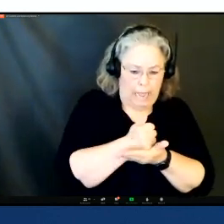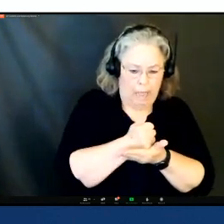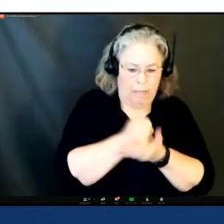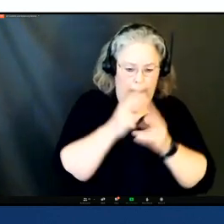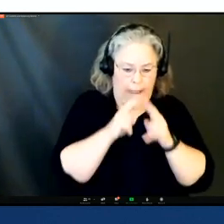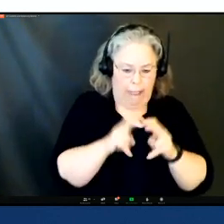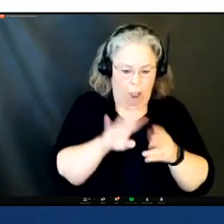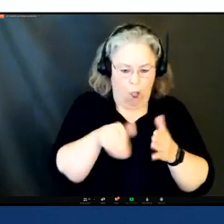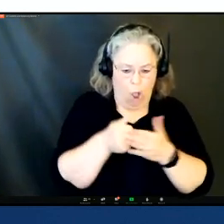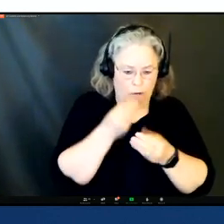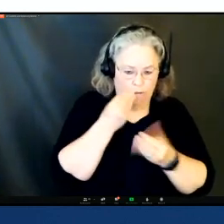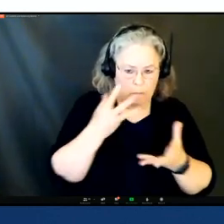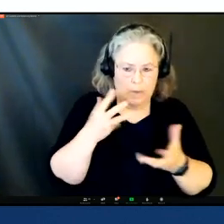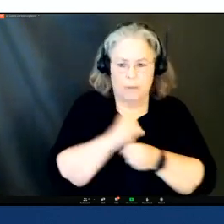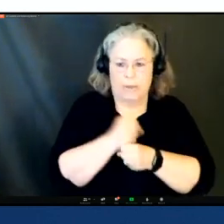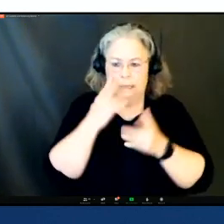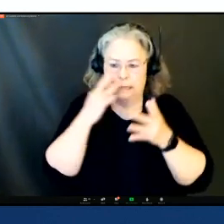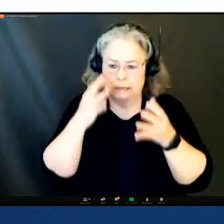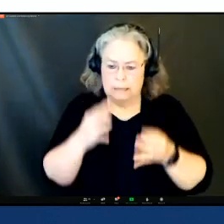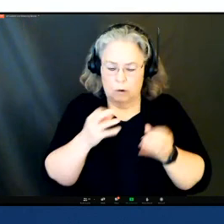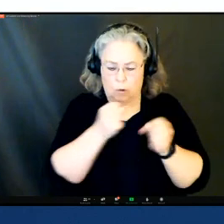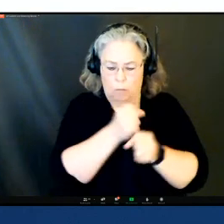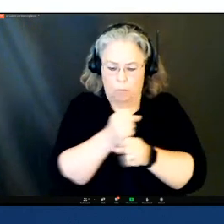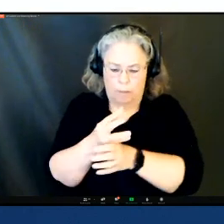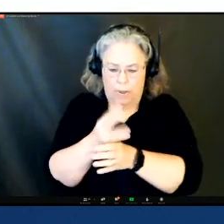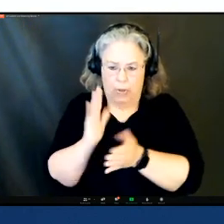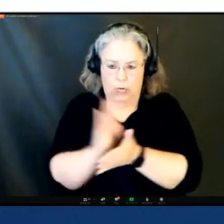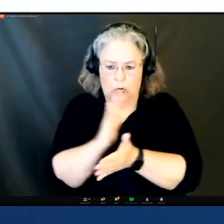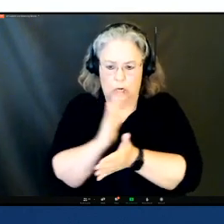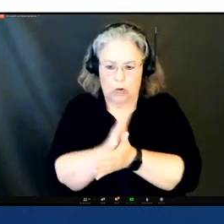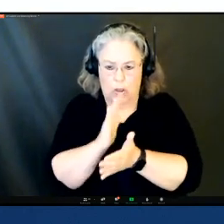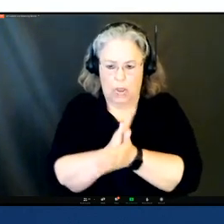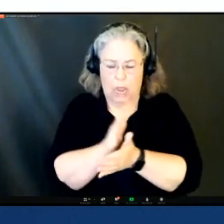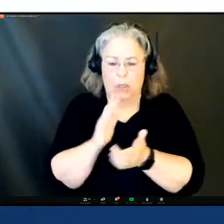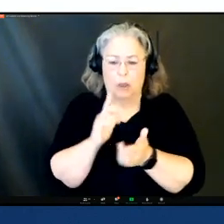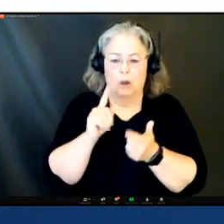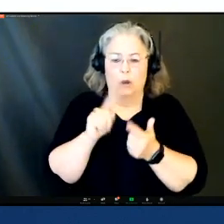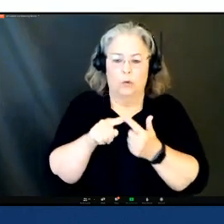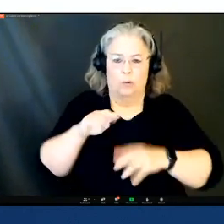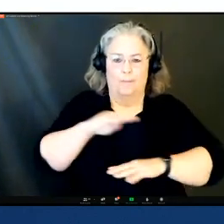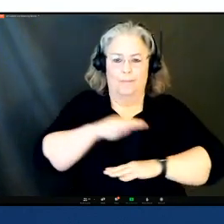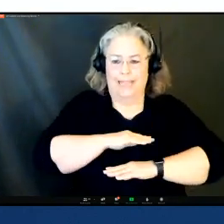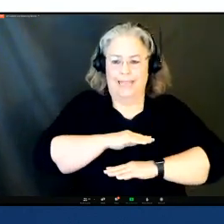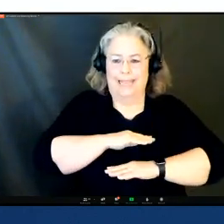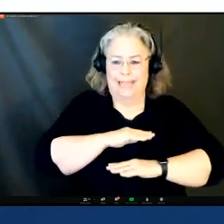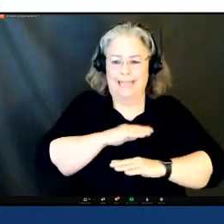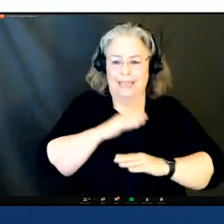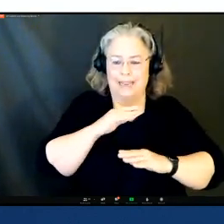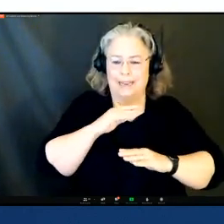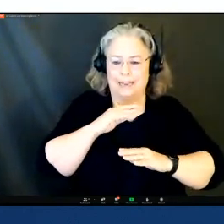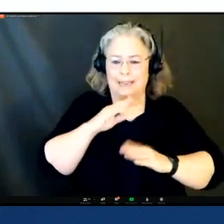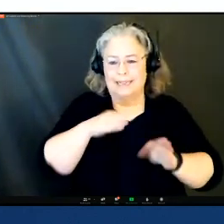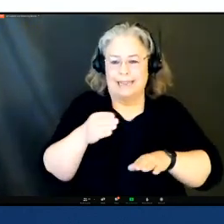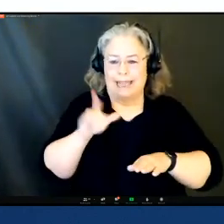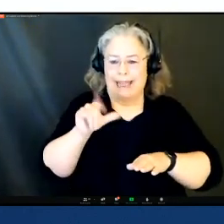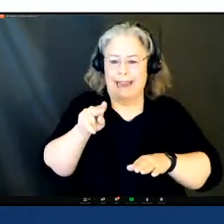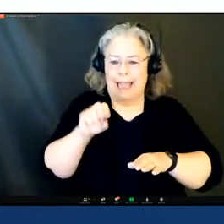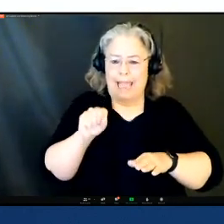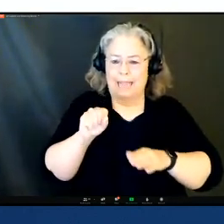make decisions and prepare documents to meet the deadlines that are imposed by the County Budget Act. Right now, internal service departments and the Office of Budget